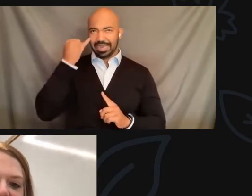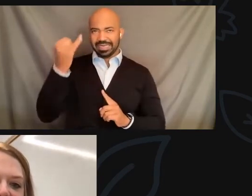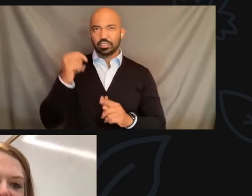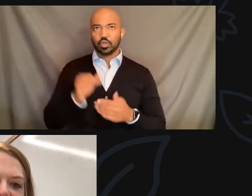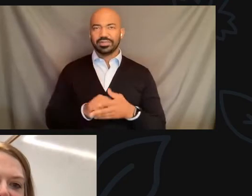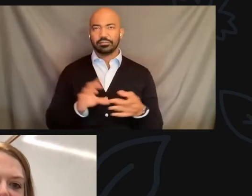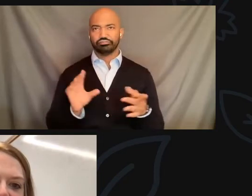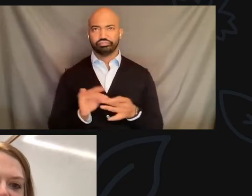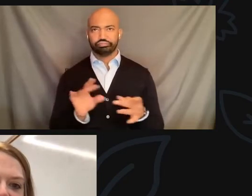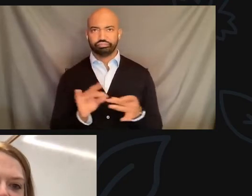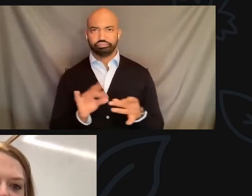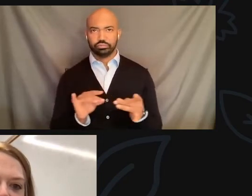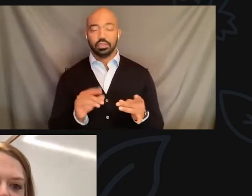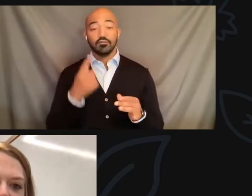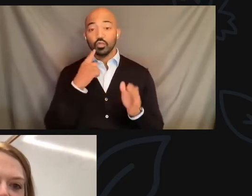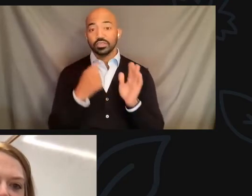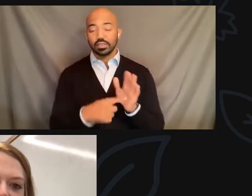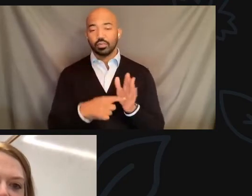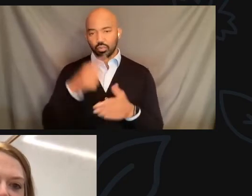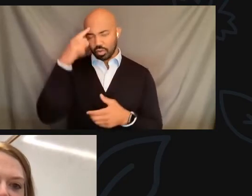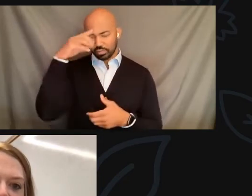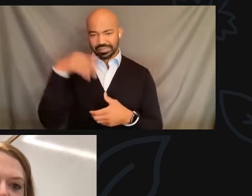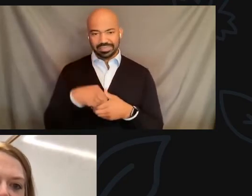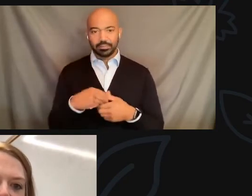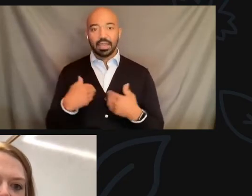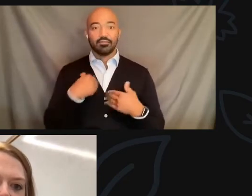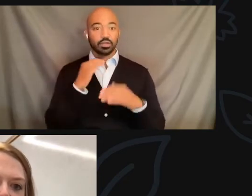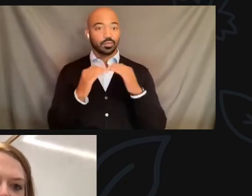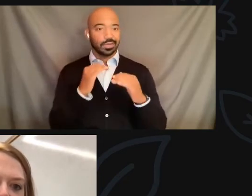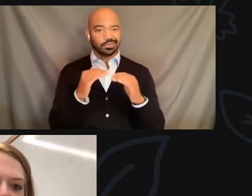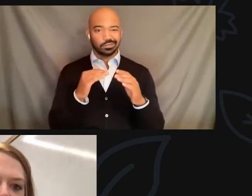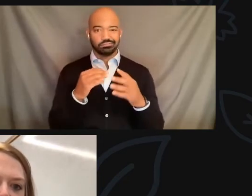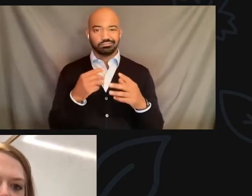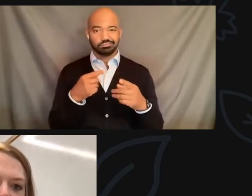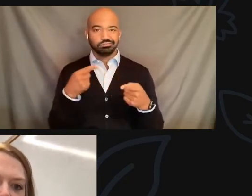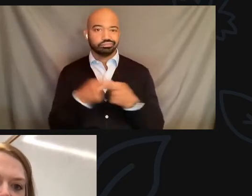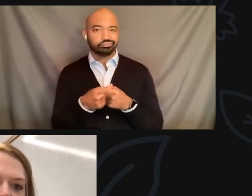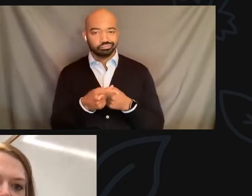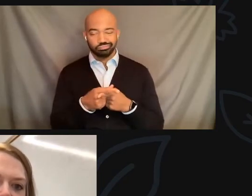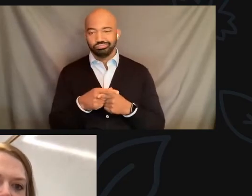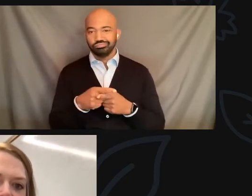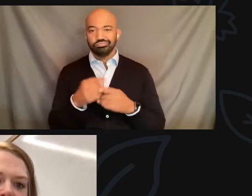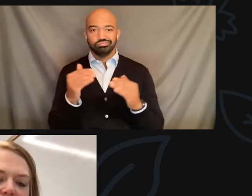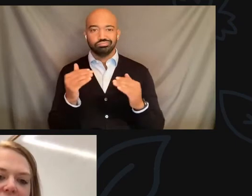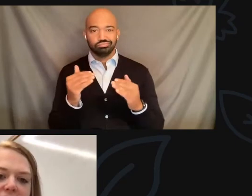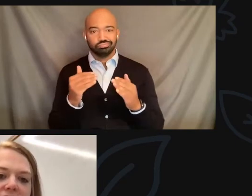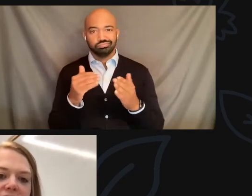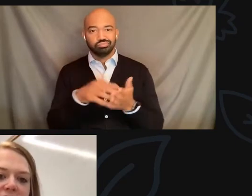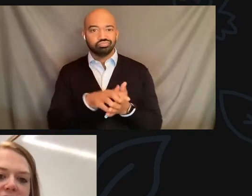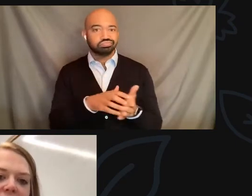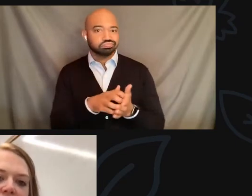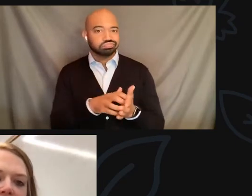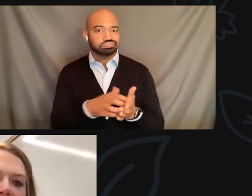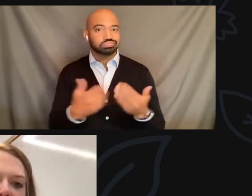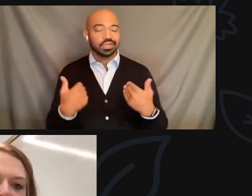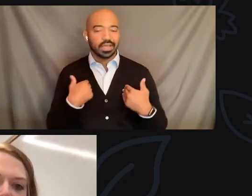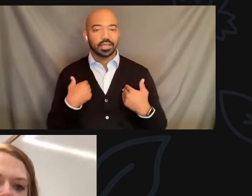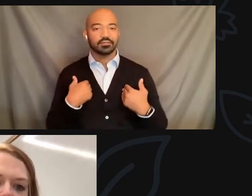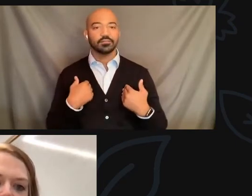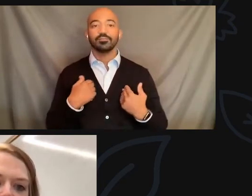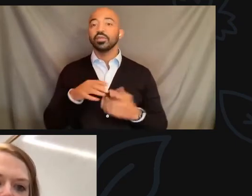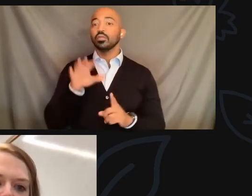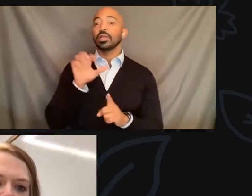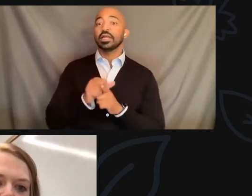autism, where their communication deficits and the social deficits, right, we sometimes catch the problem late and the